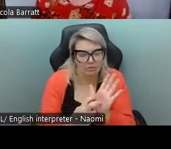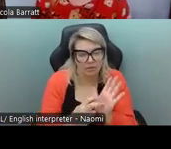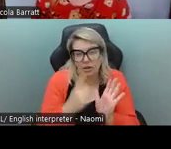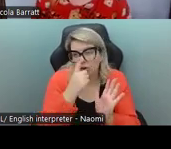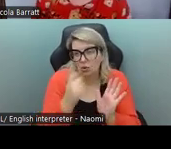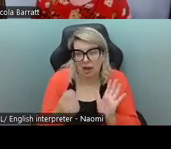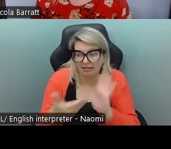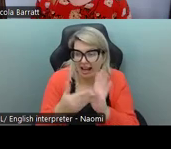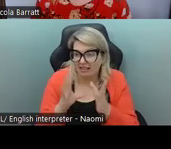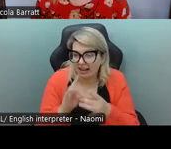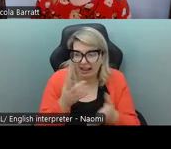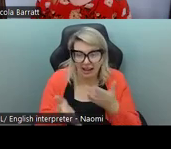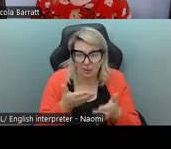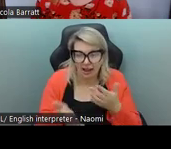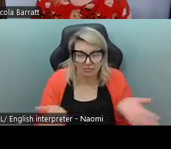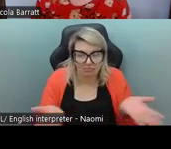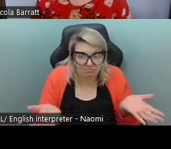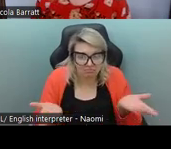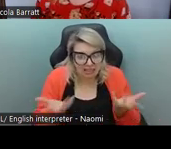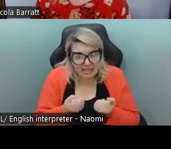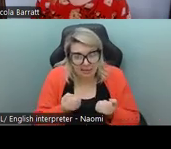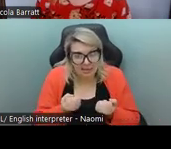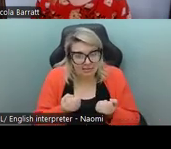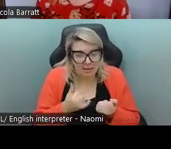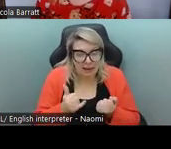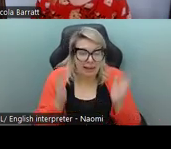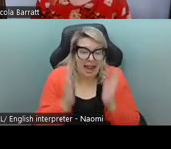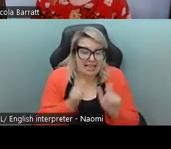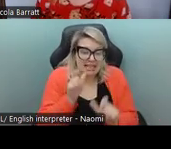and use the link anyway and accept that it's going to be a smaller audience potentially.